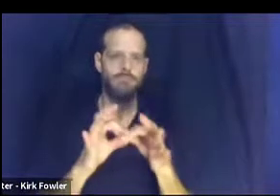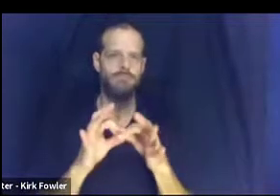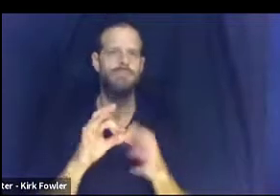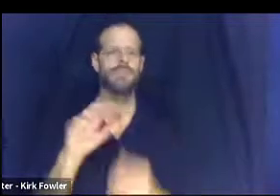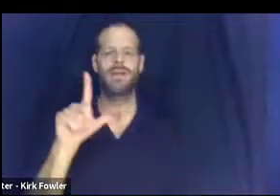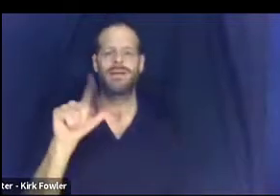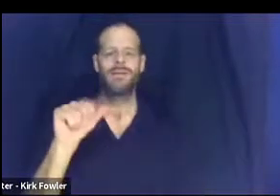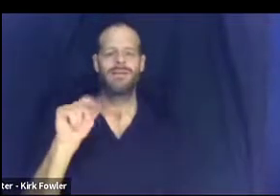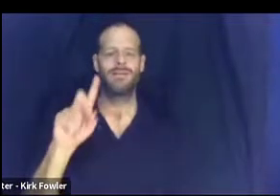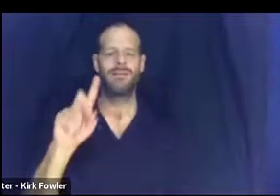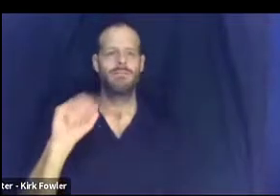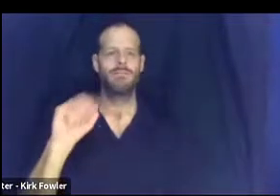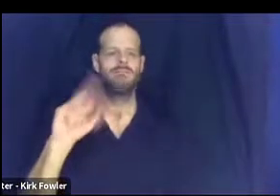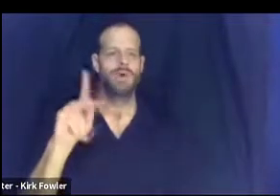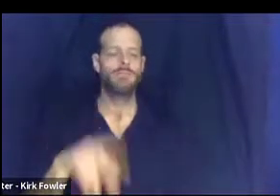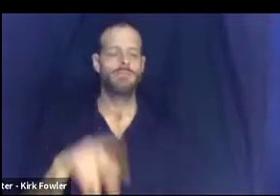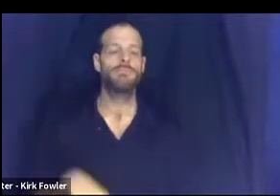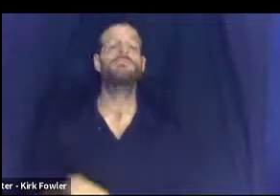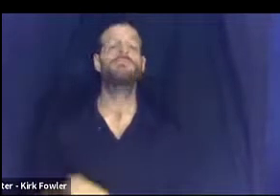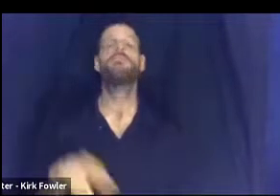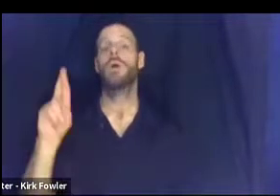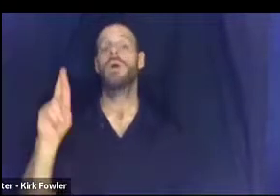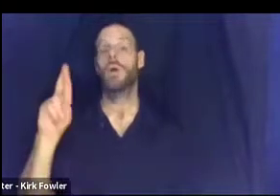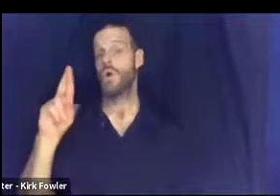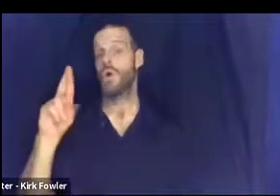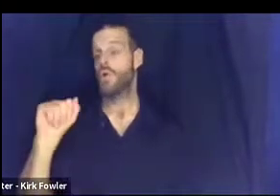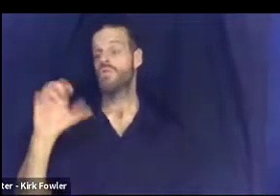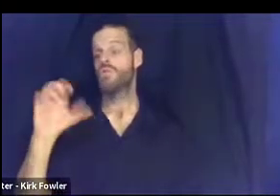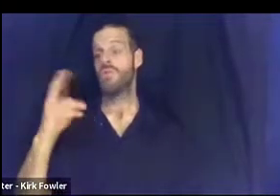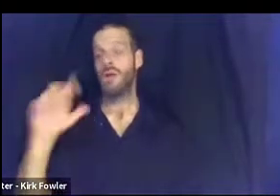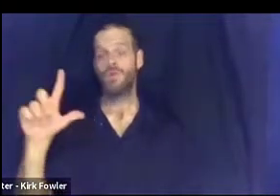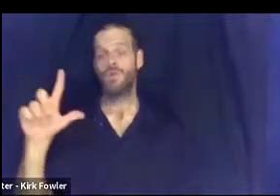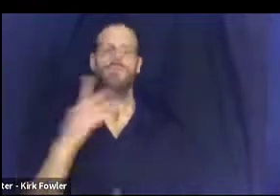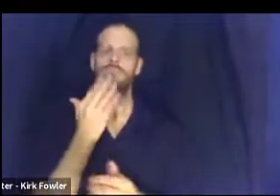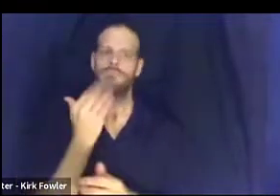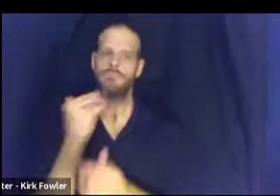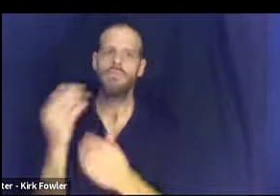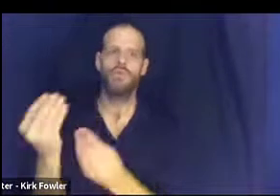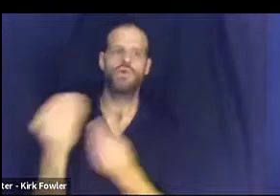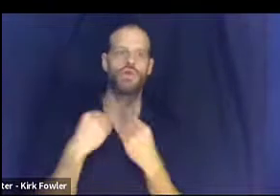Now, Rachel was also kind enough to share with me a specific case study for her son,